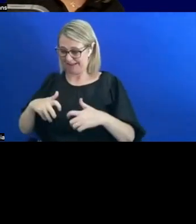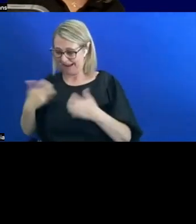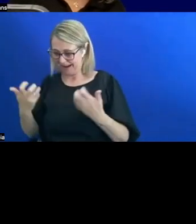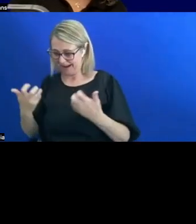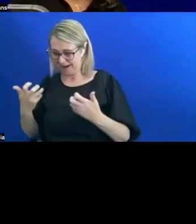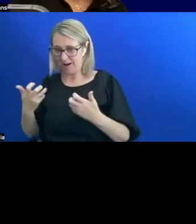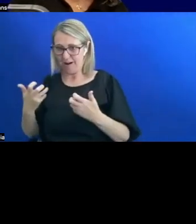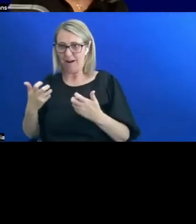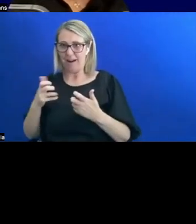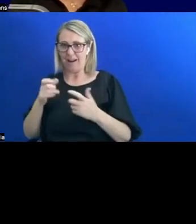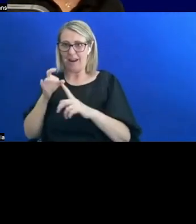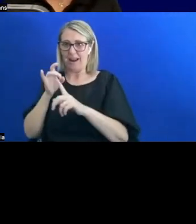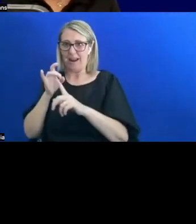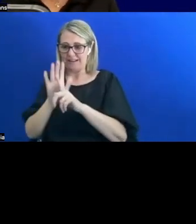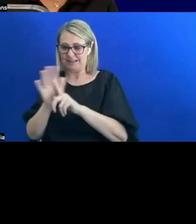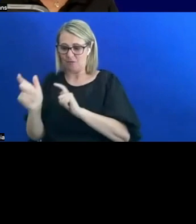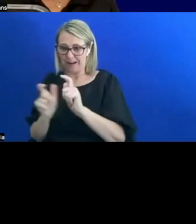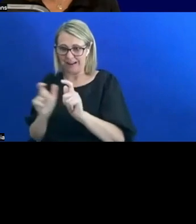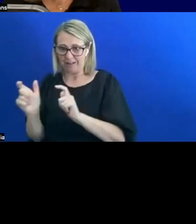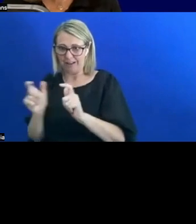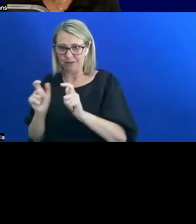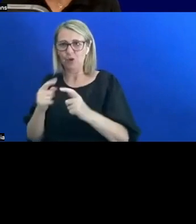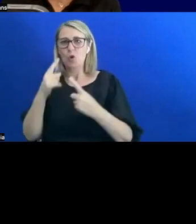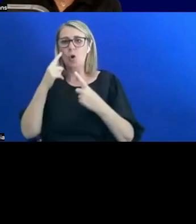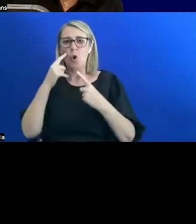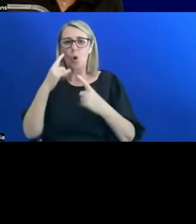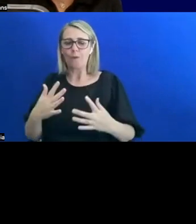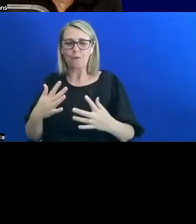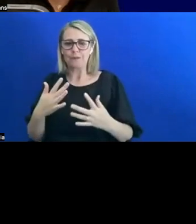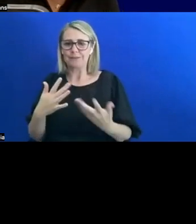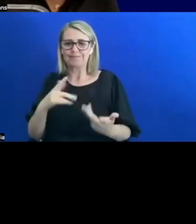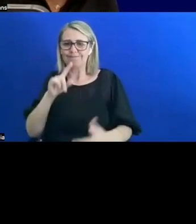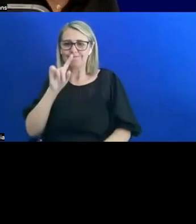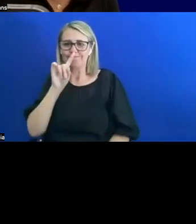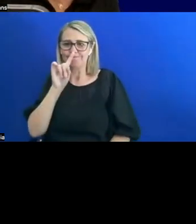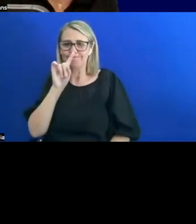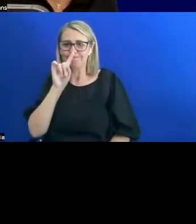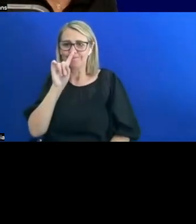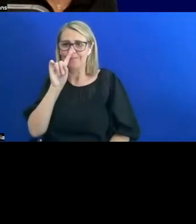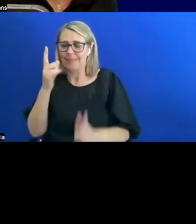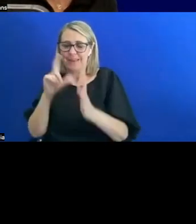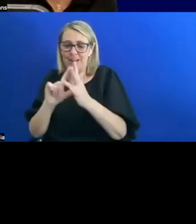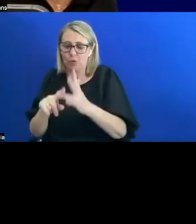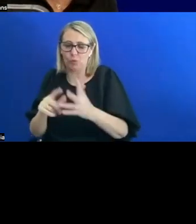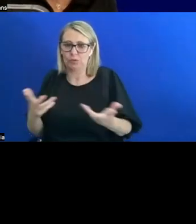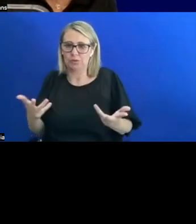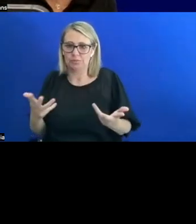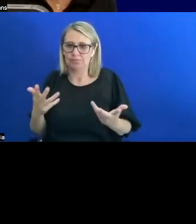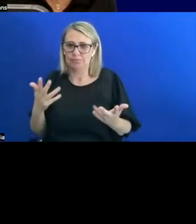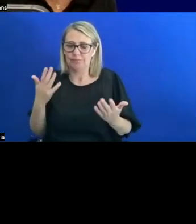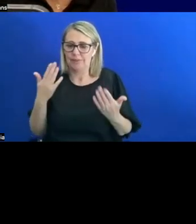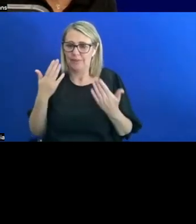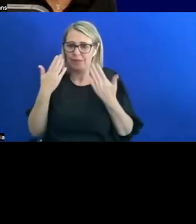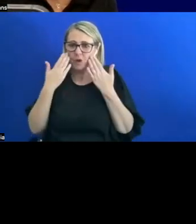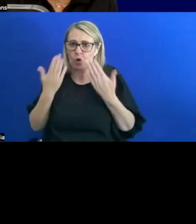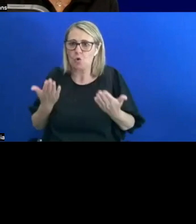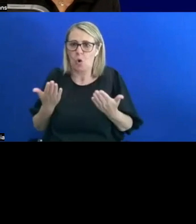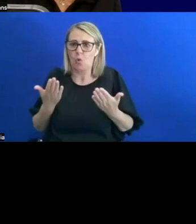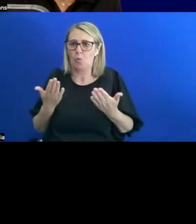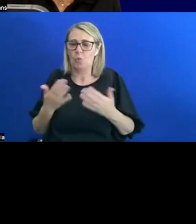self-regulation is often beyond the scope of an individual with interoceptive challenges.